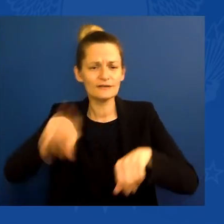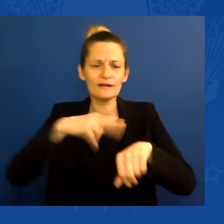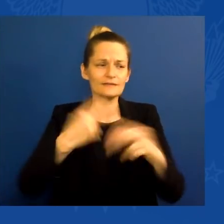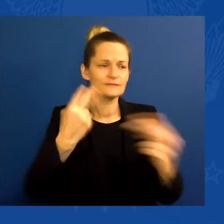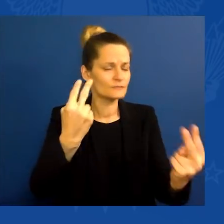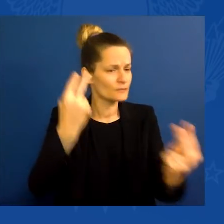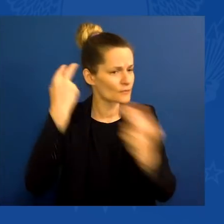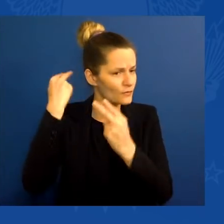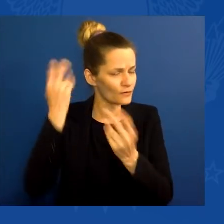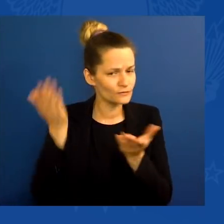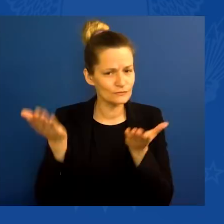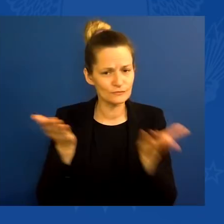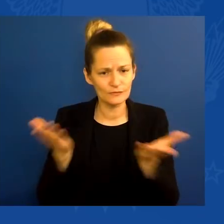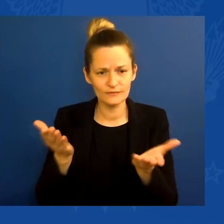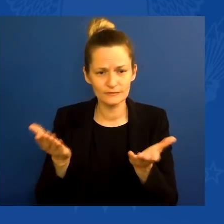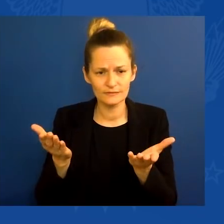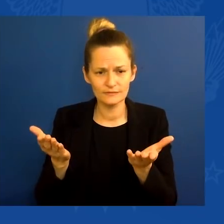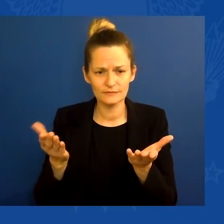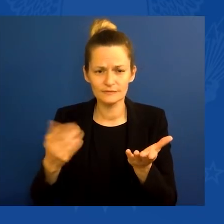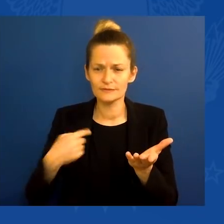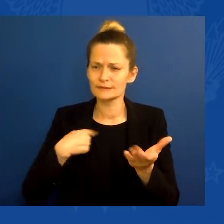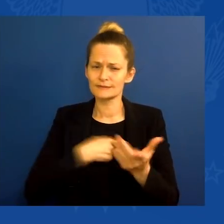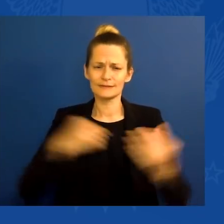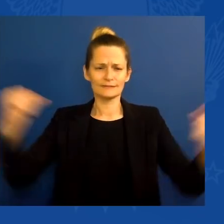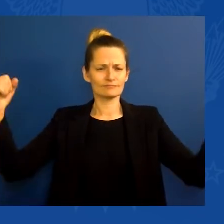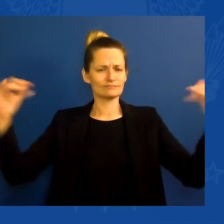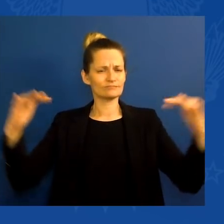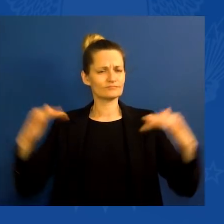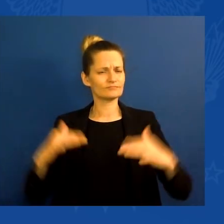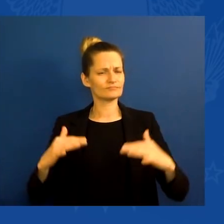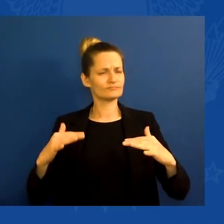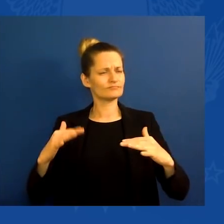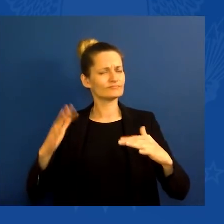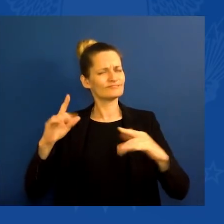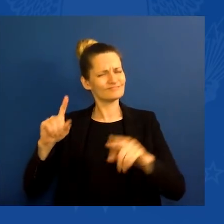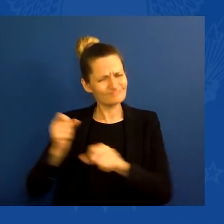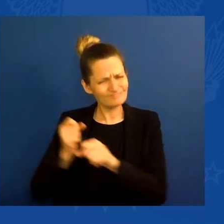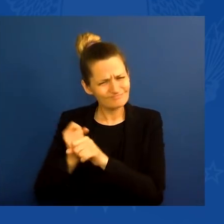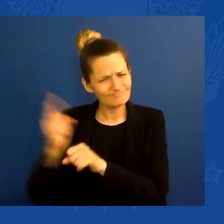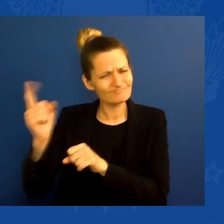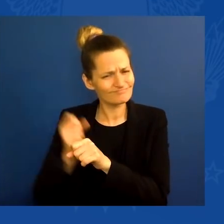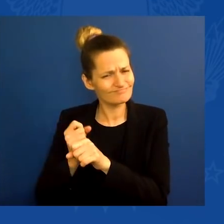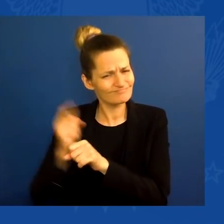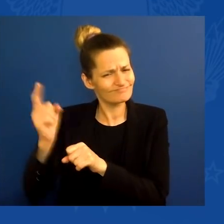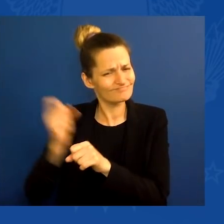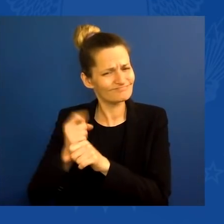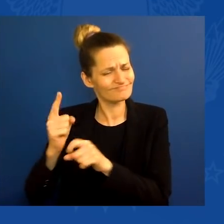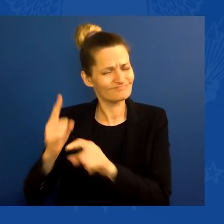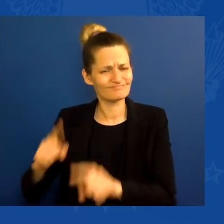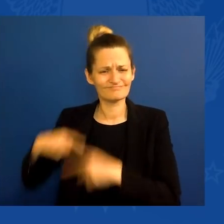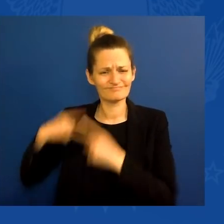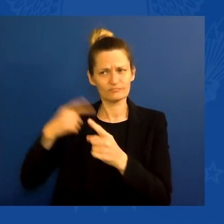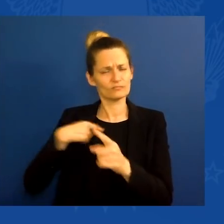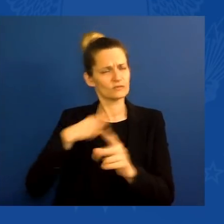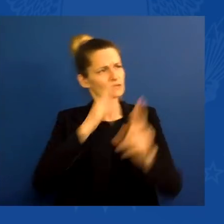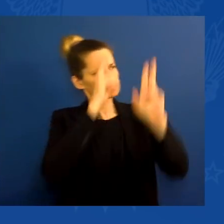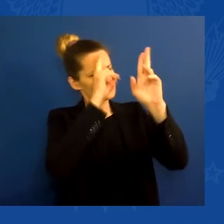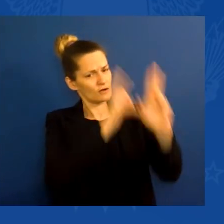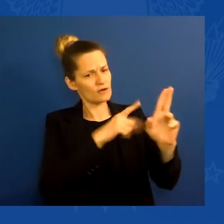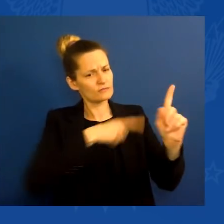to honor the ultimate sacrifice of 563 brave men and women who gave their last full measure of devotion